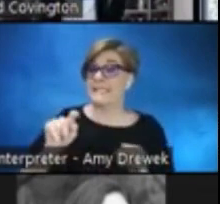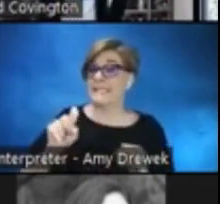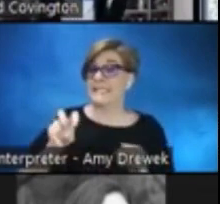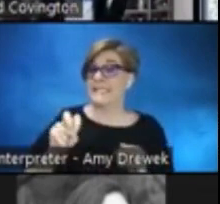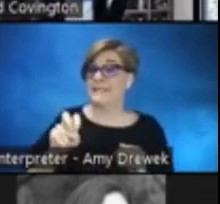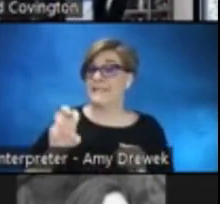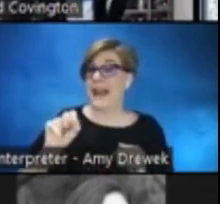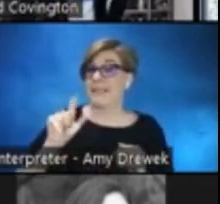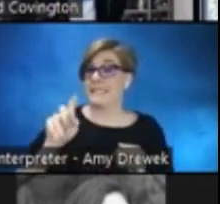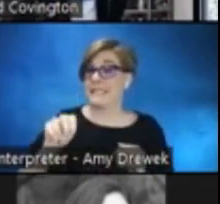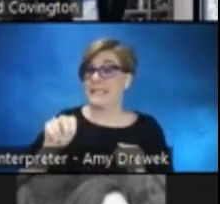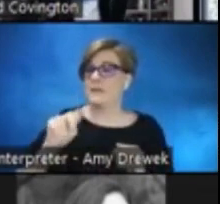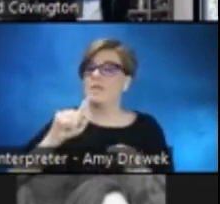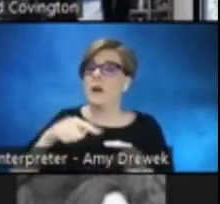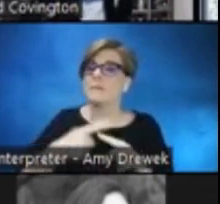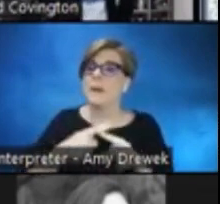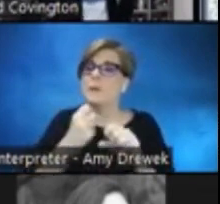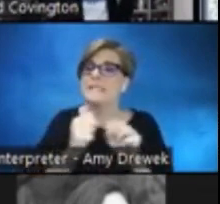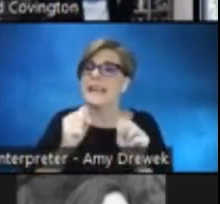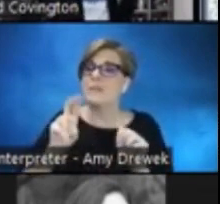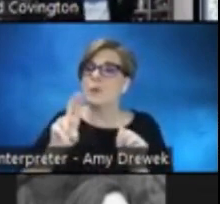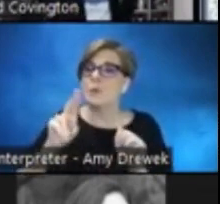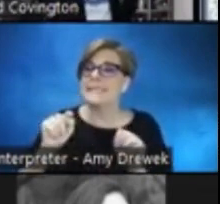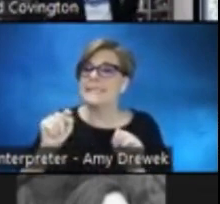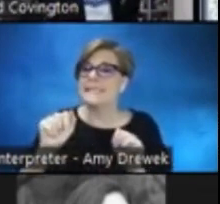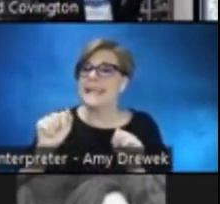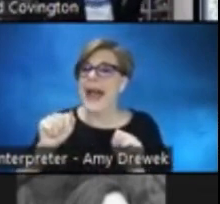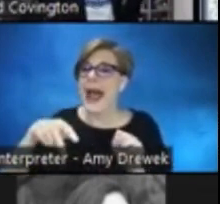THEY ALSO ADMINISTER THAT IN THE CRISIS CENTER..